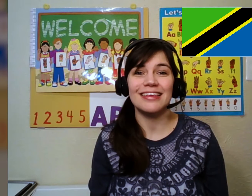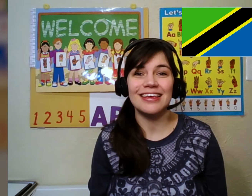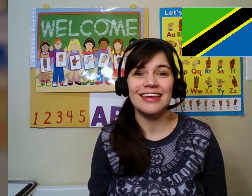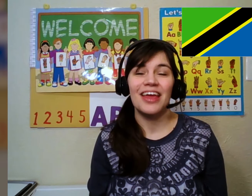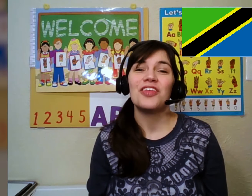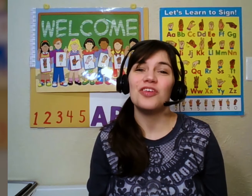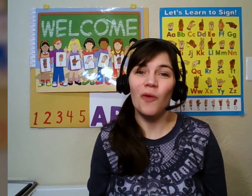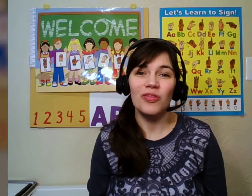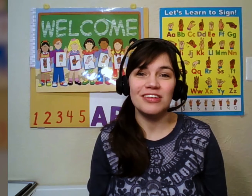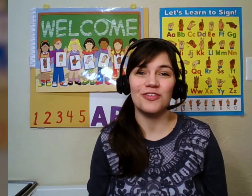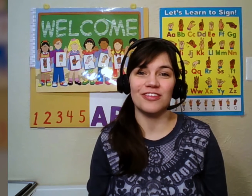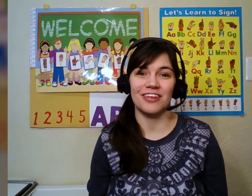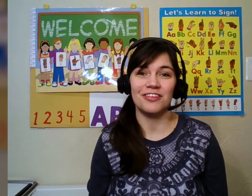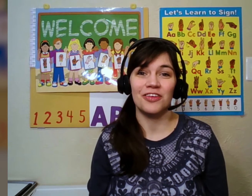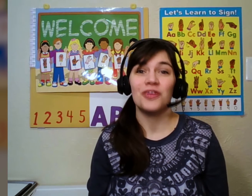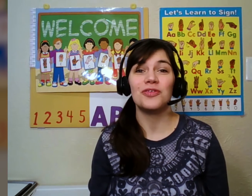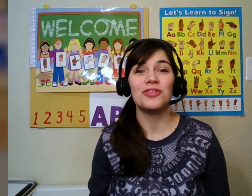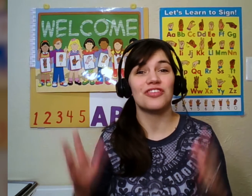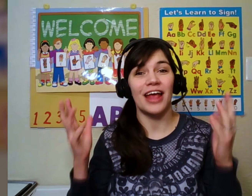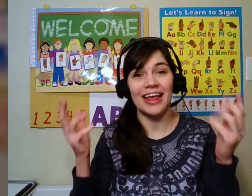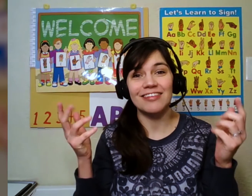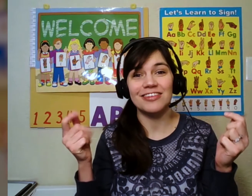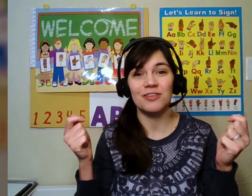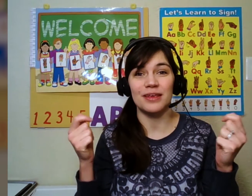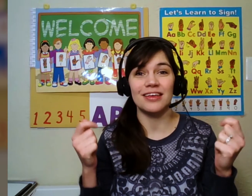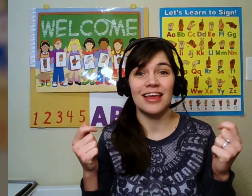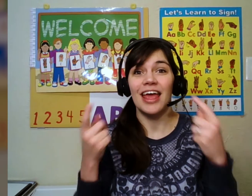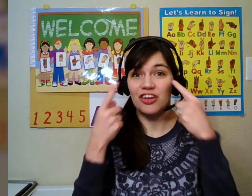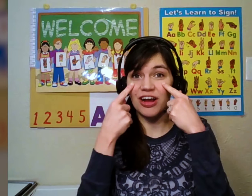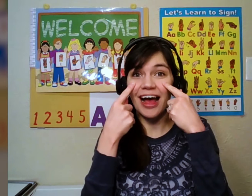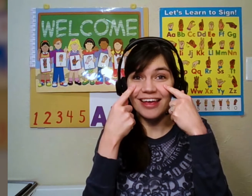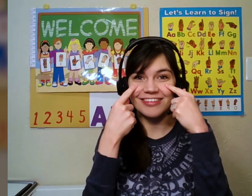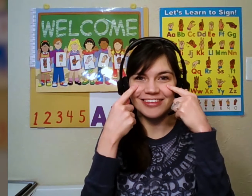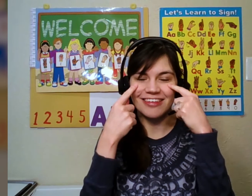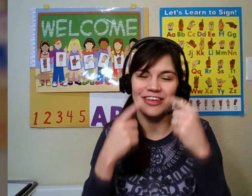Swahili. The only difference is you use your hands to speak and your eyes to